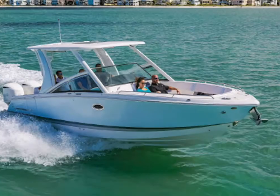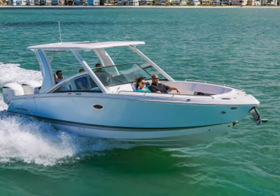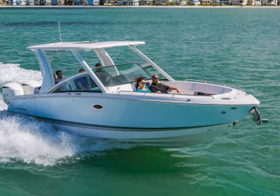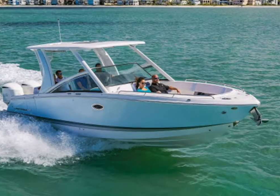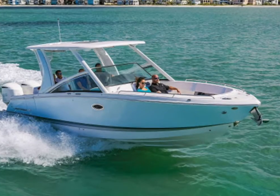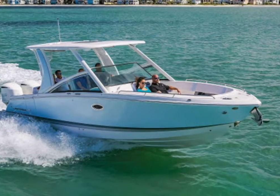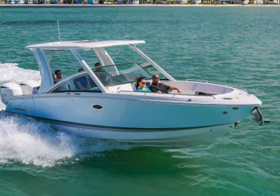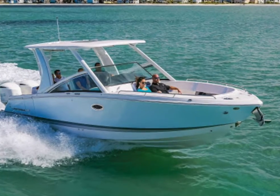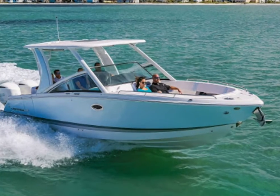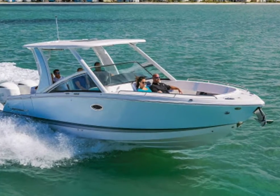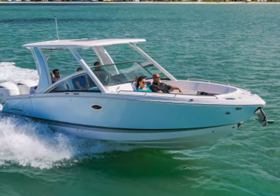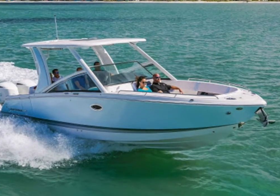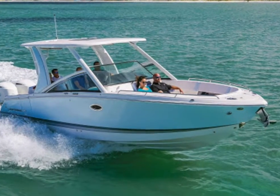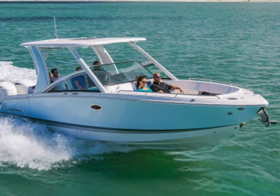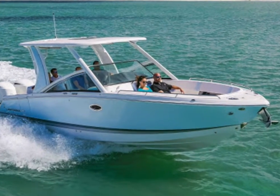Boat